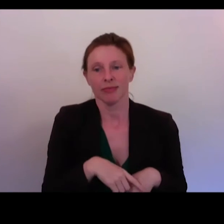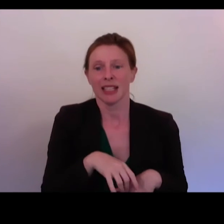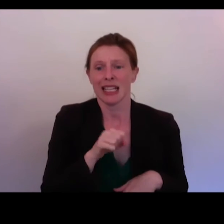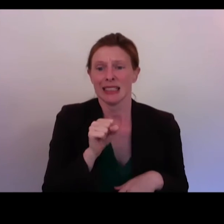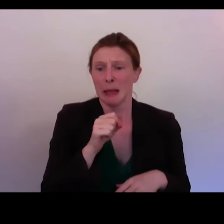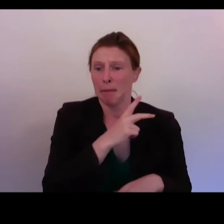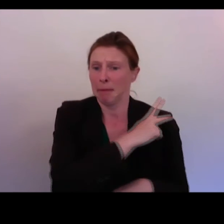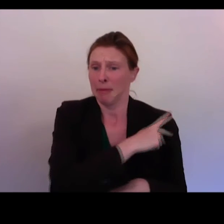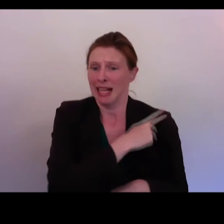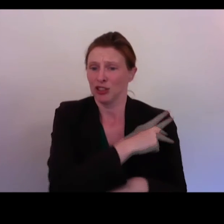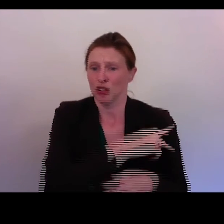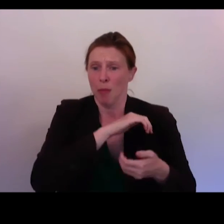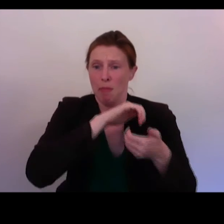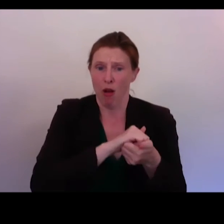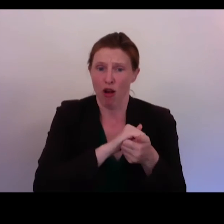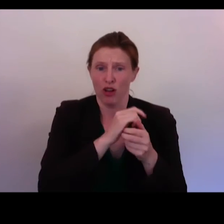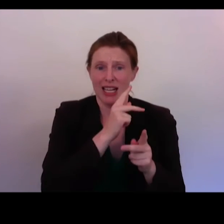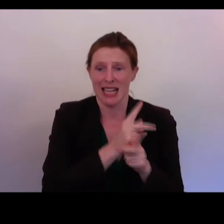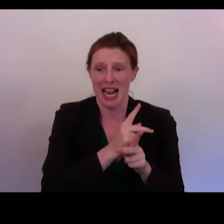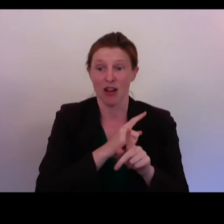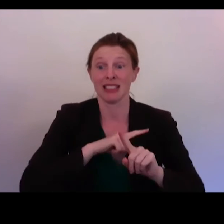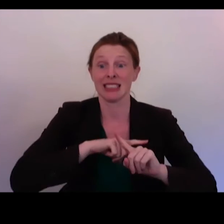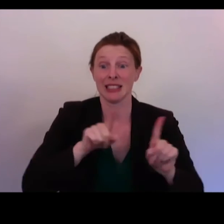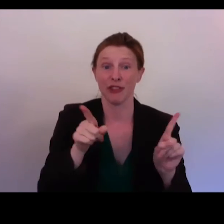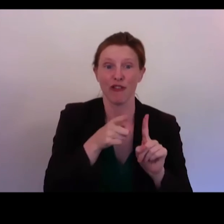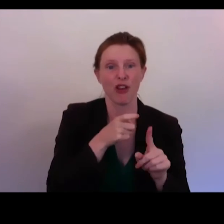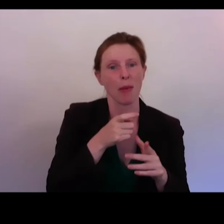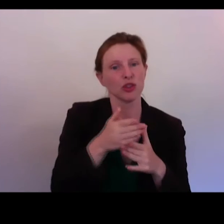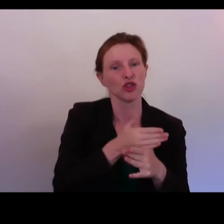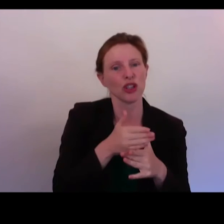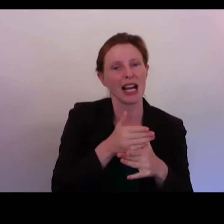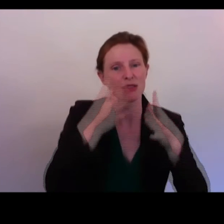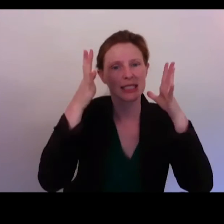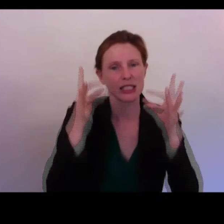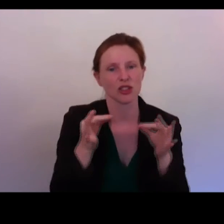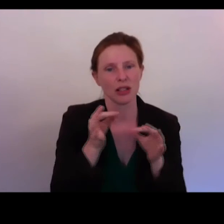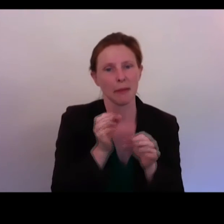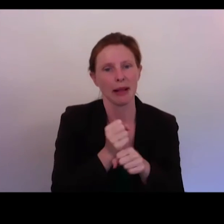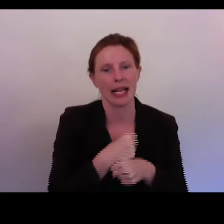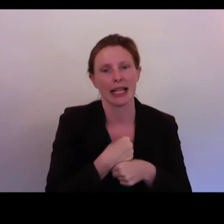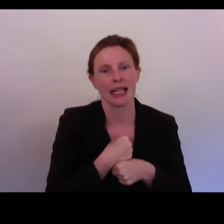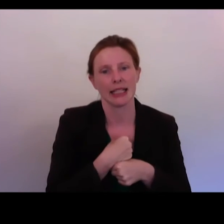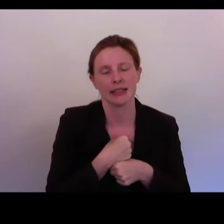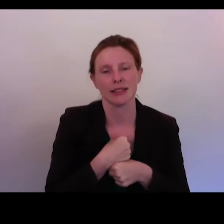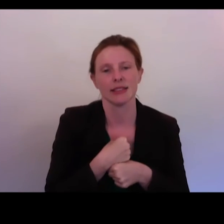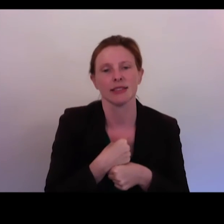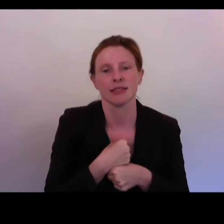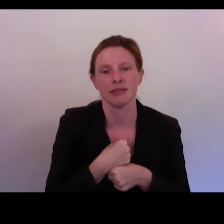Another question from the audience. "Patient partnered care, "is that different from shared decision making?"